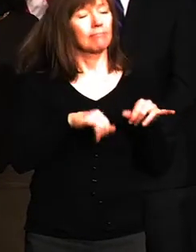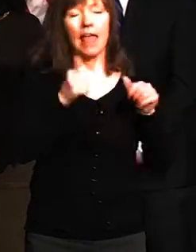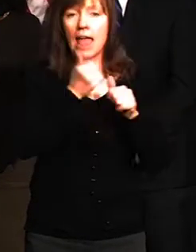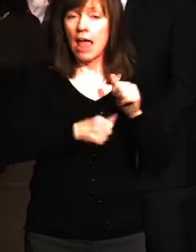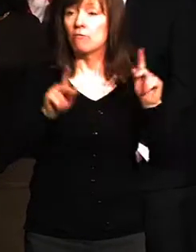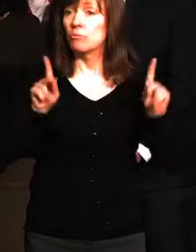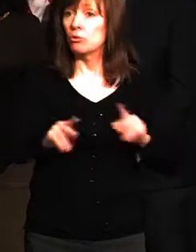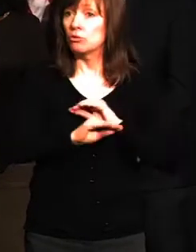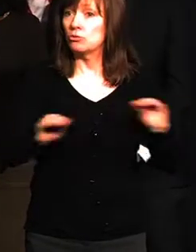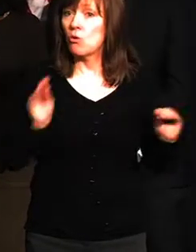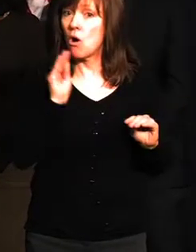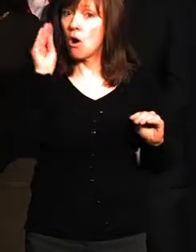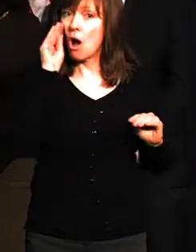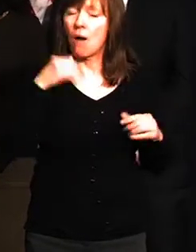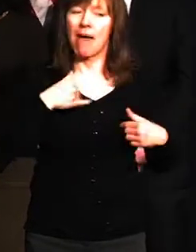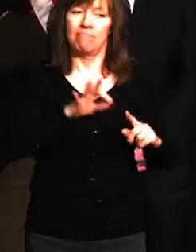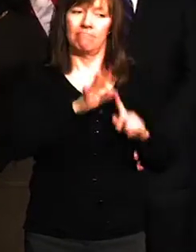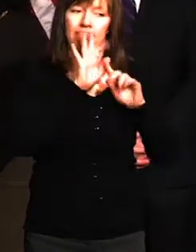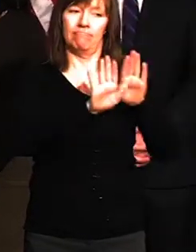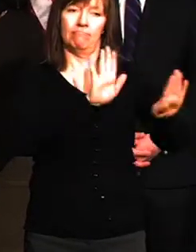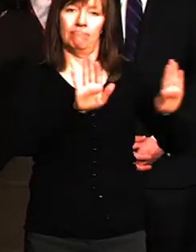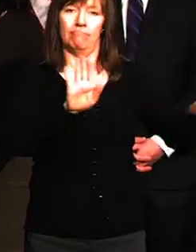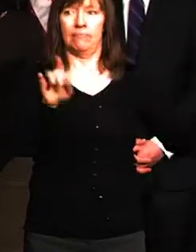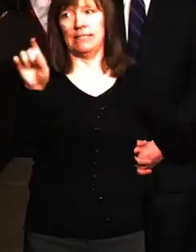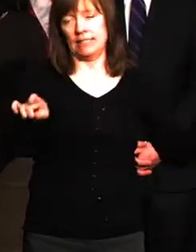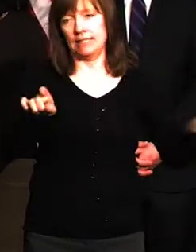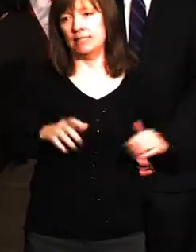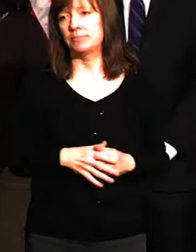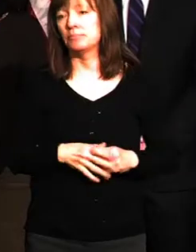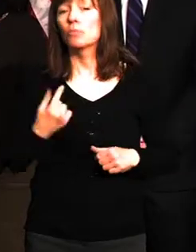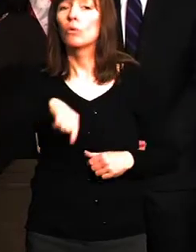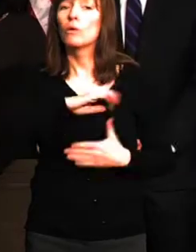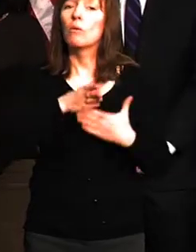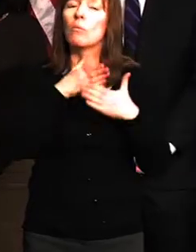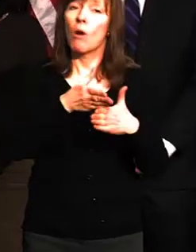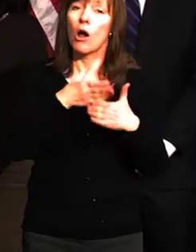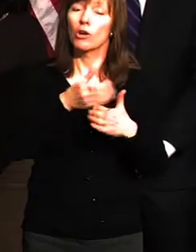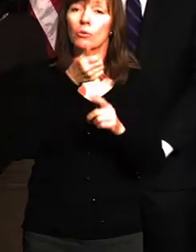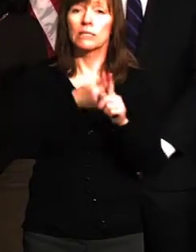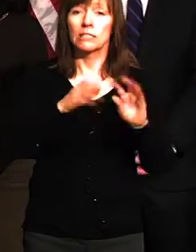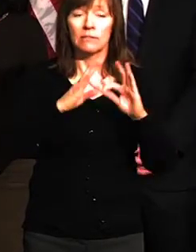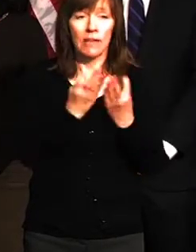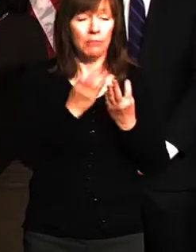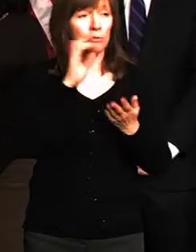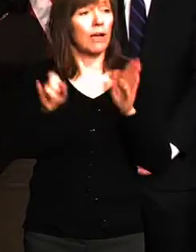has very unique needs. We will partner with each family, try to identify their needs,